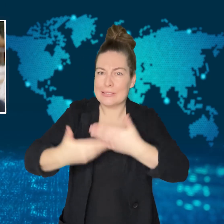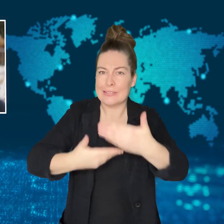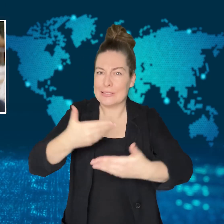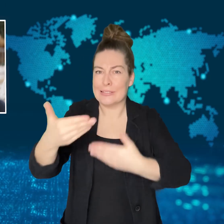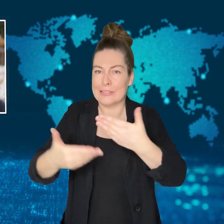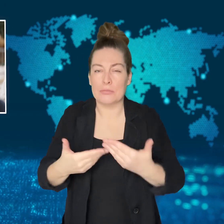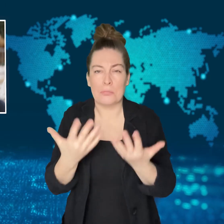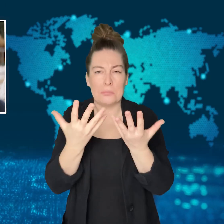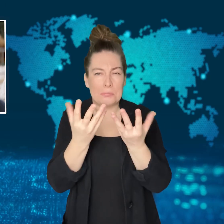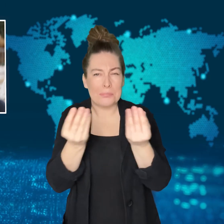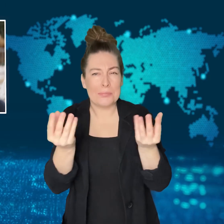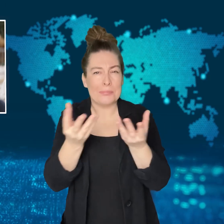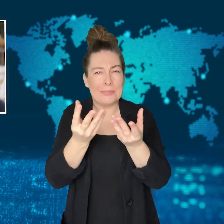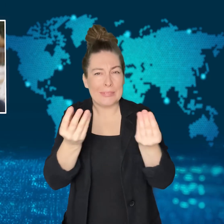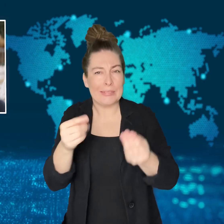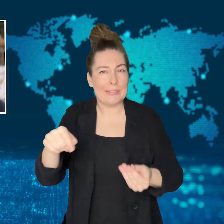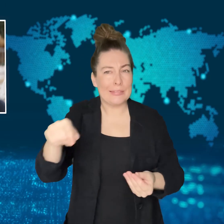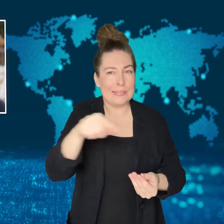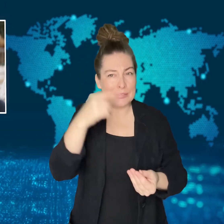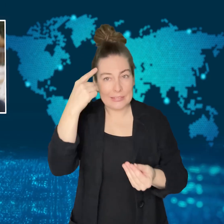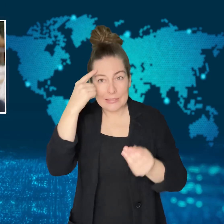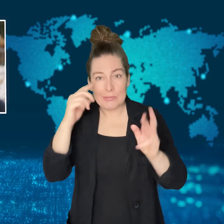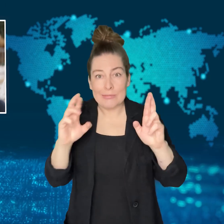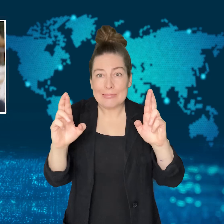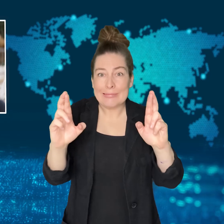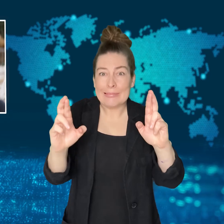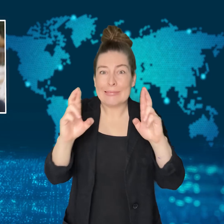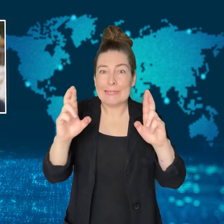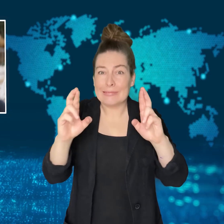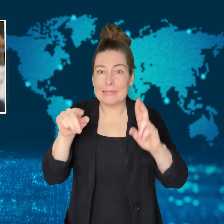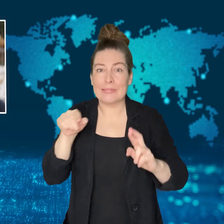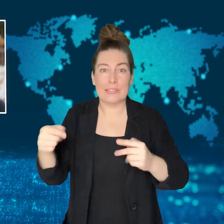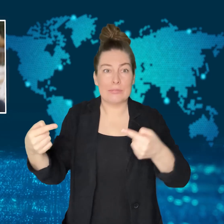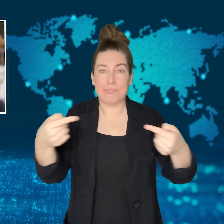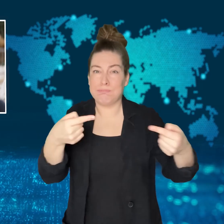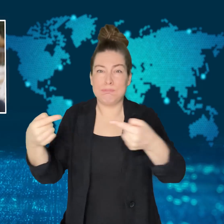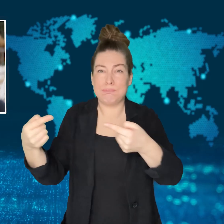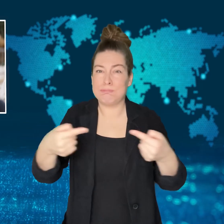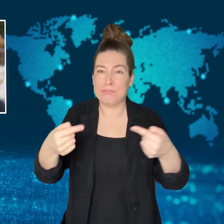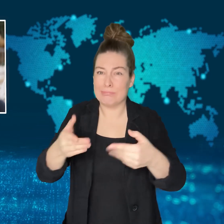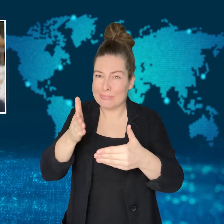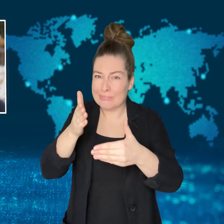hostages will be returned, and aid deliveries to